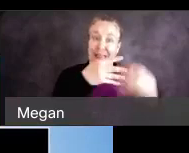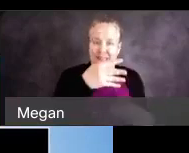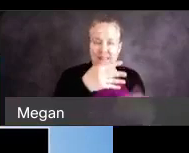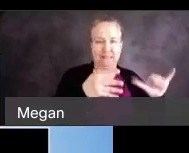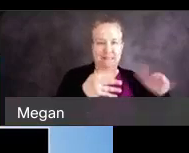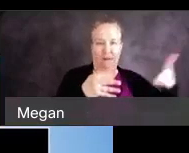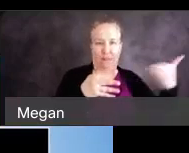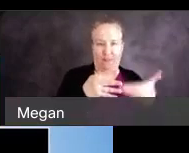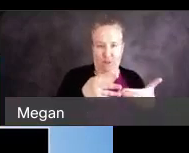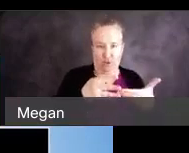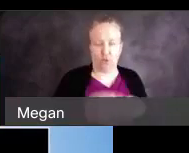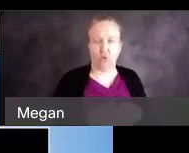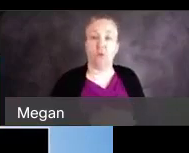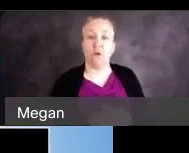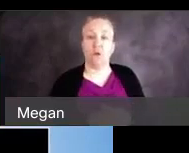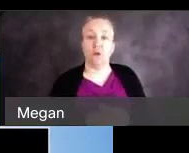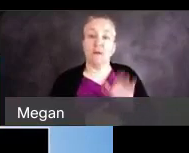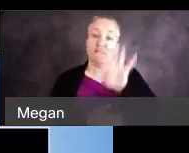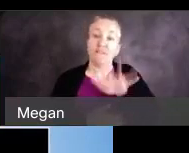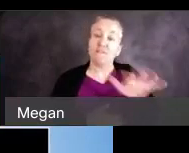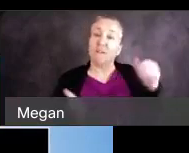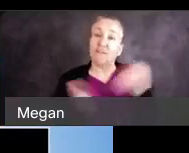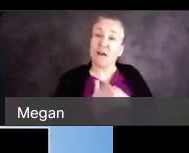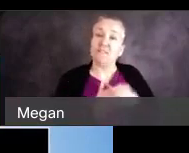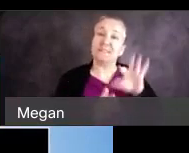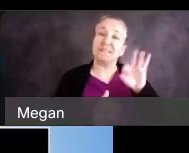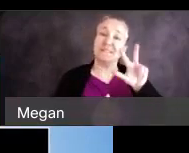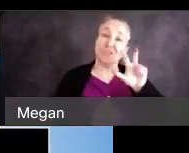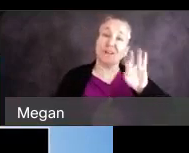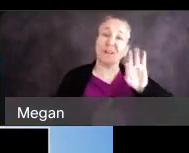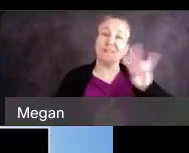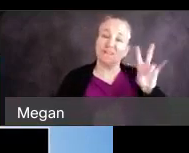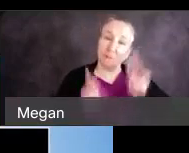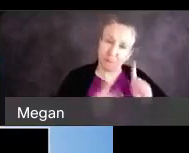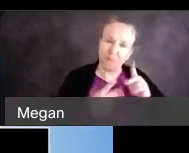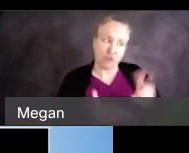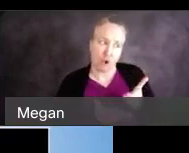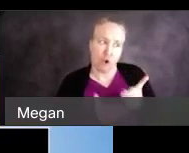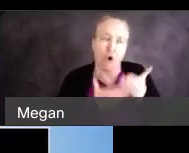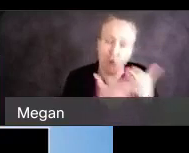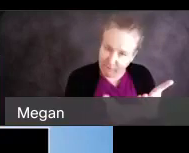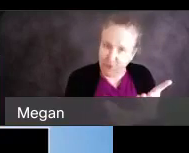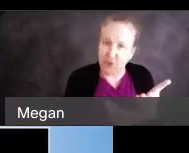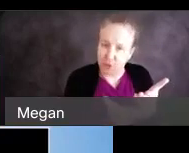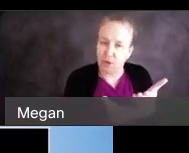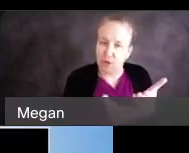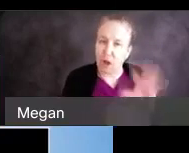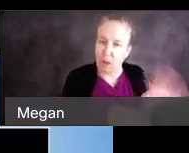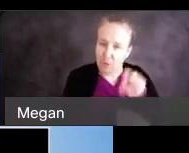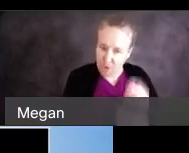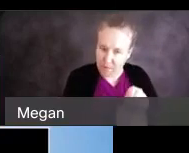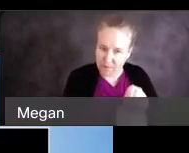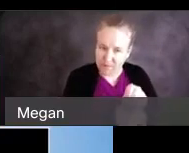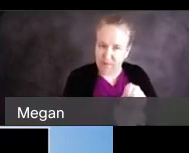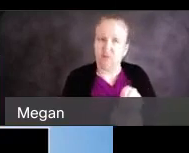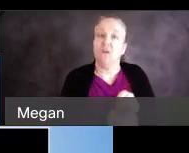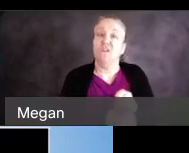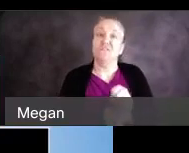appointments to 55,397 people and we are working our way through January the 14th. We did have about